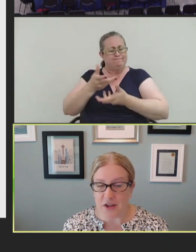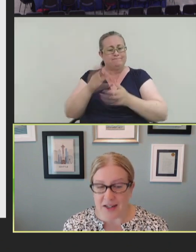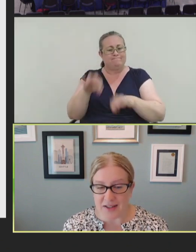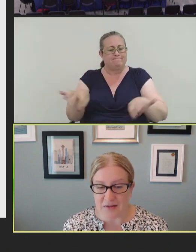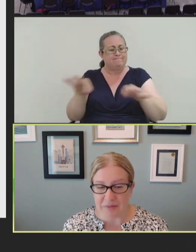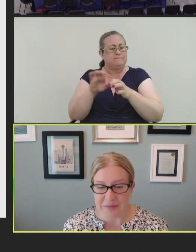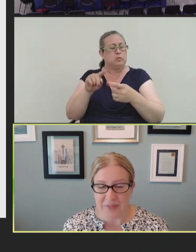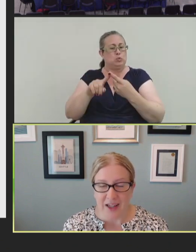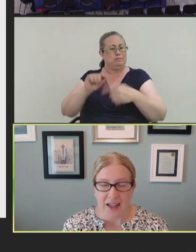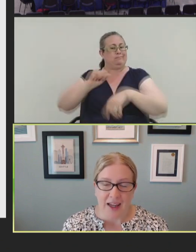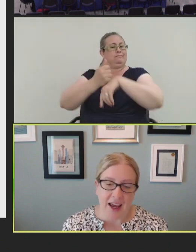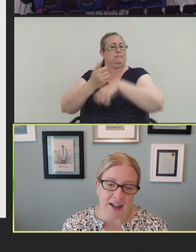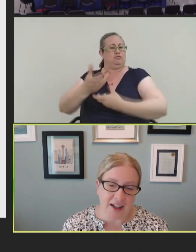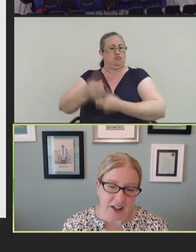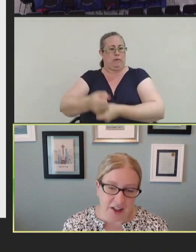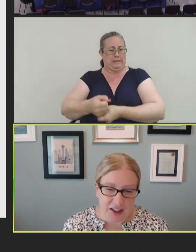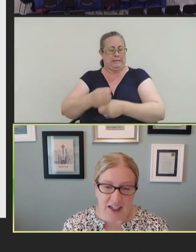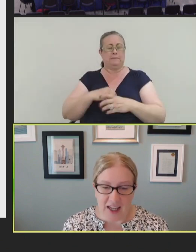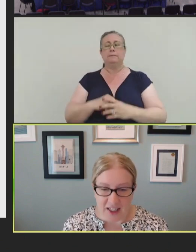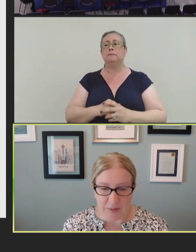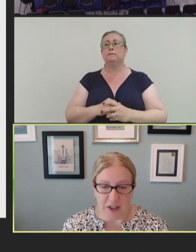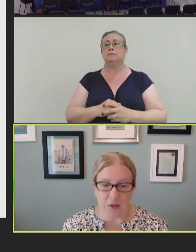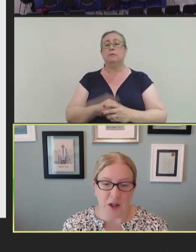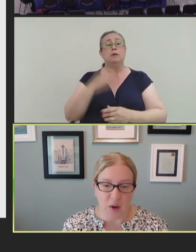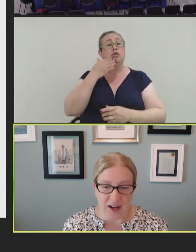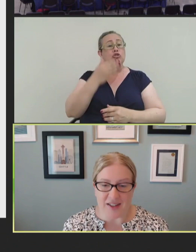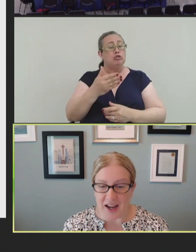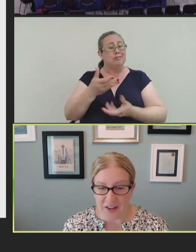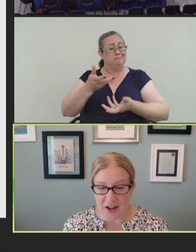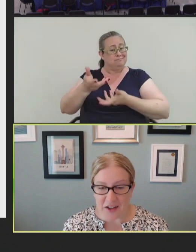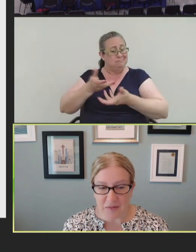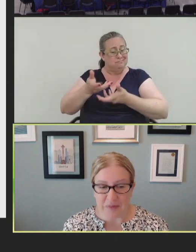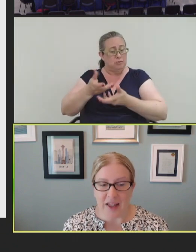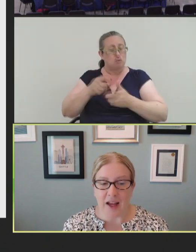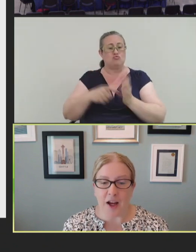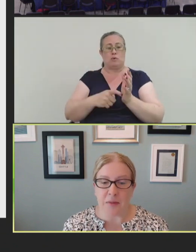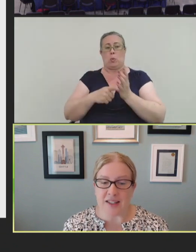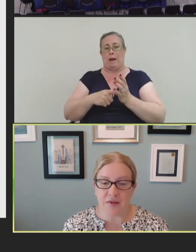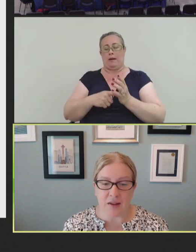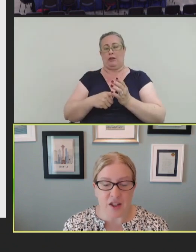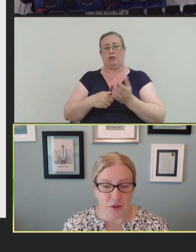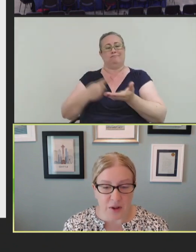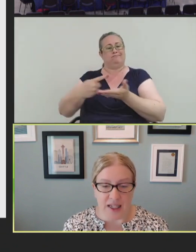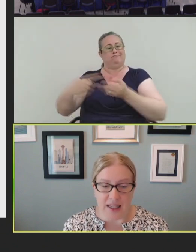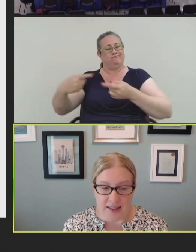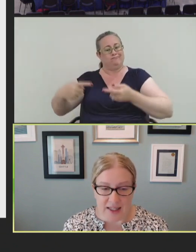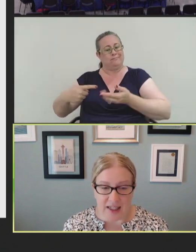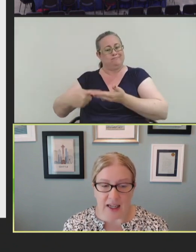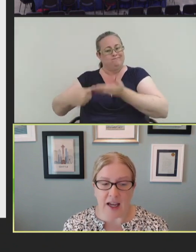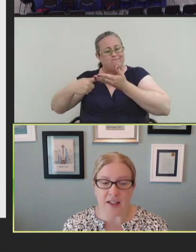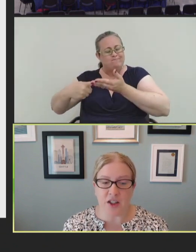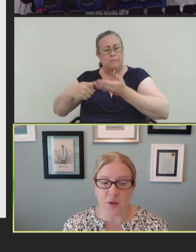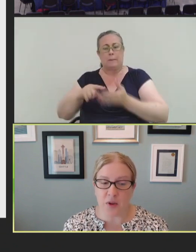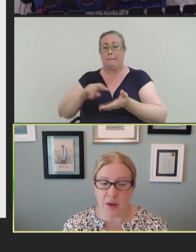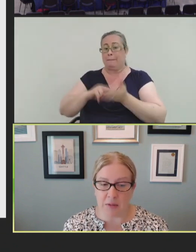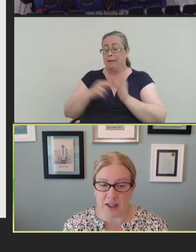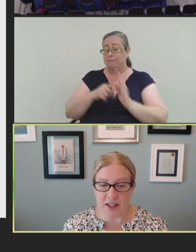trust. And good engagement requires dialogue. This involves truly listening to the public's